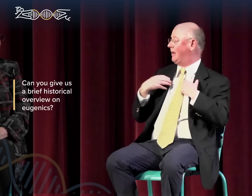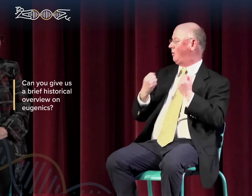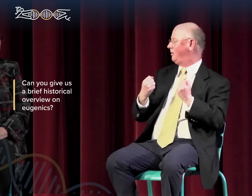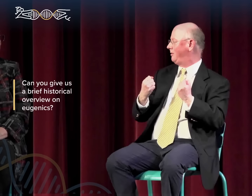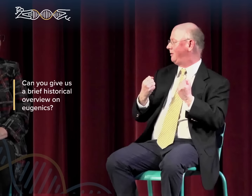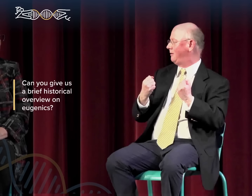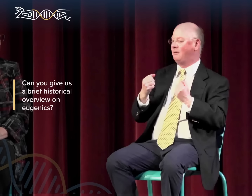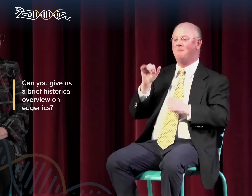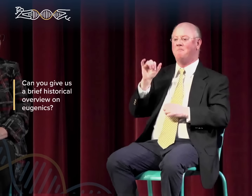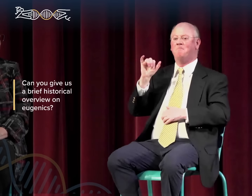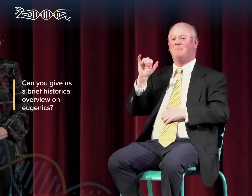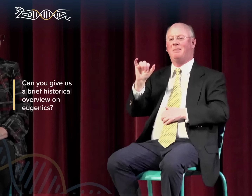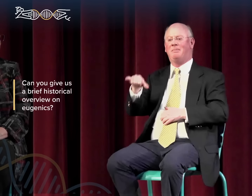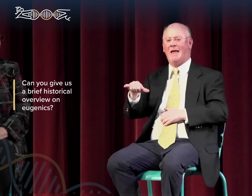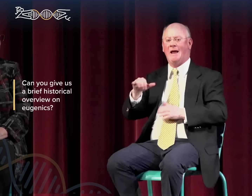a better society with better health.